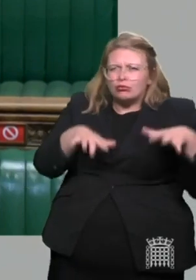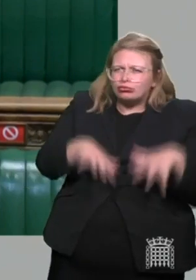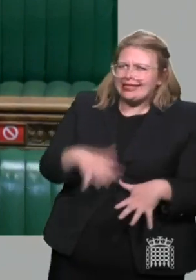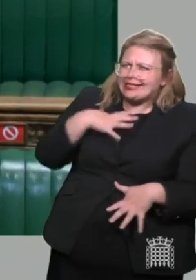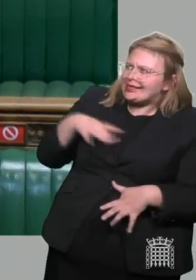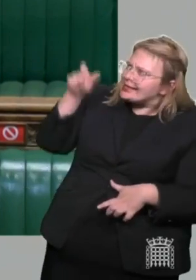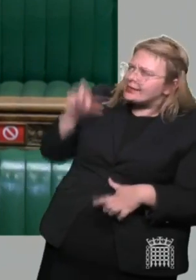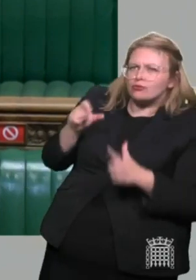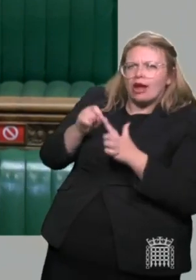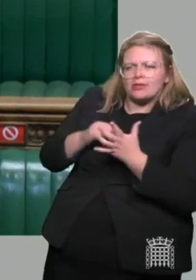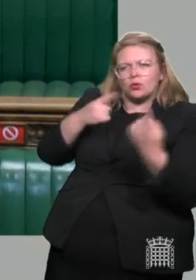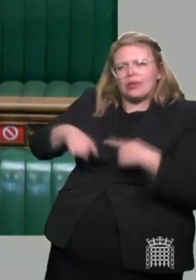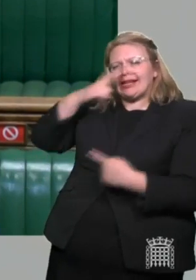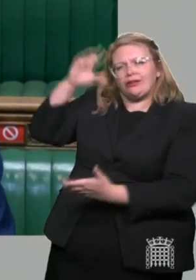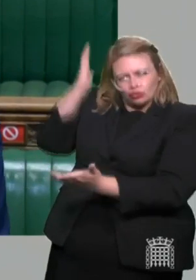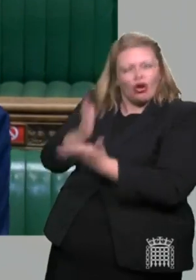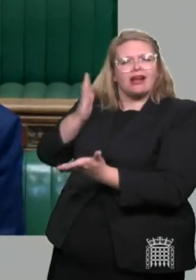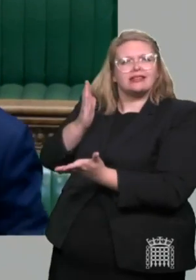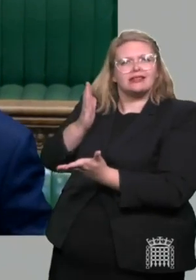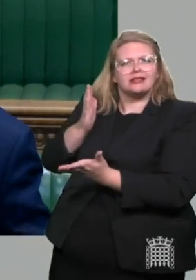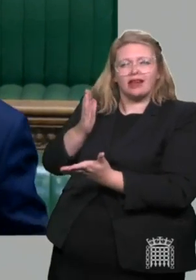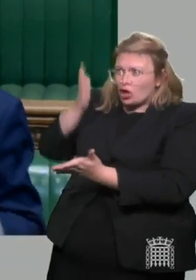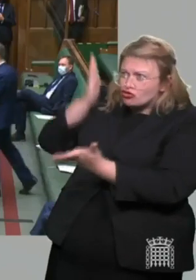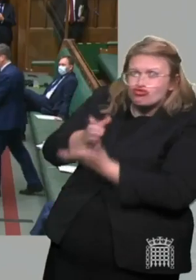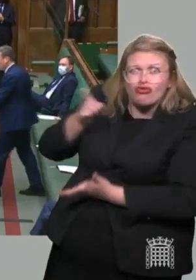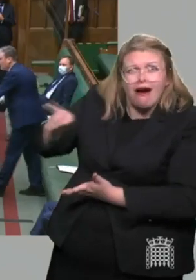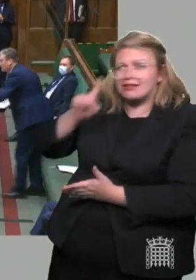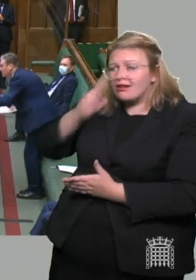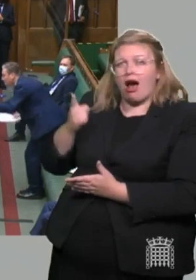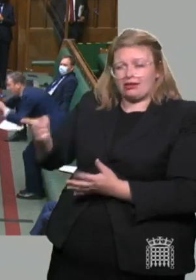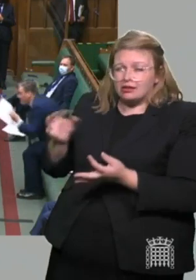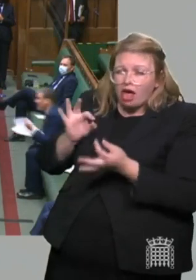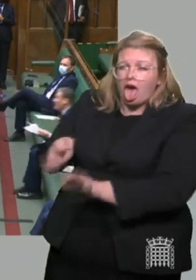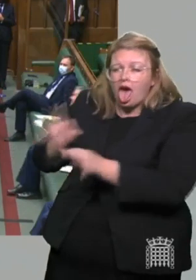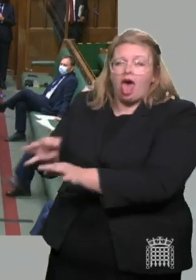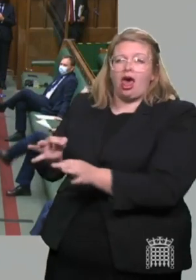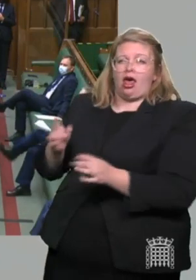mired in sleaze, cronyism and scandal? >> The Prime Minister